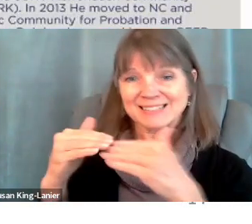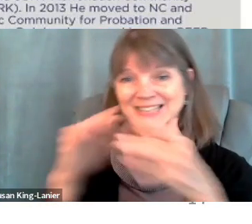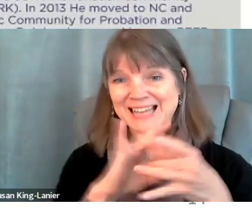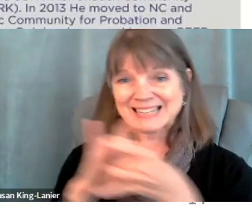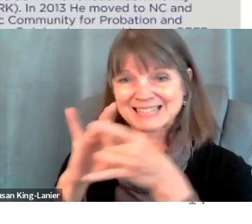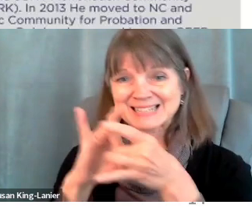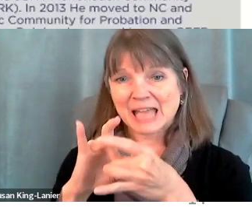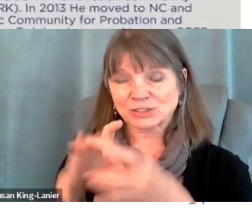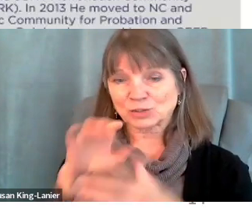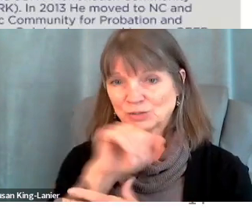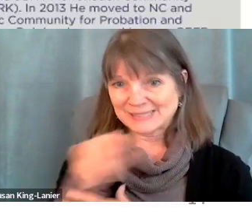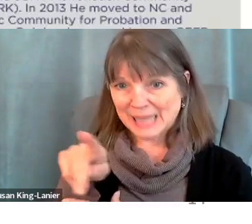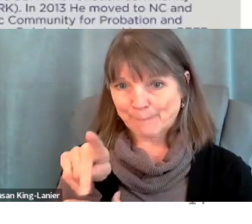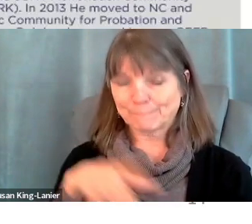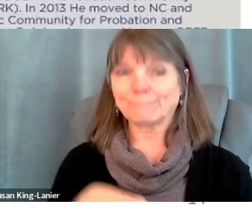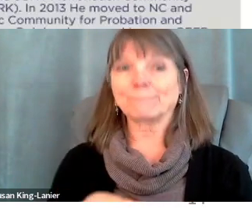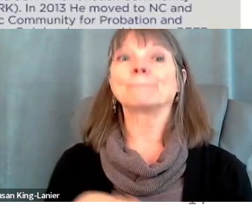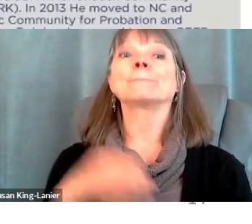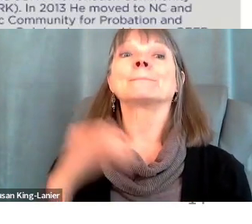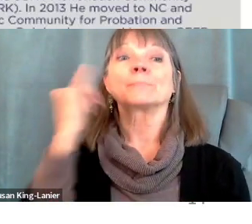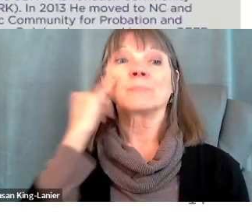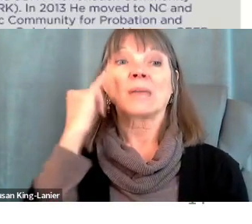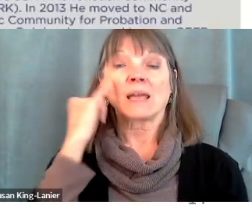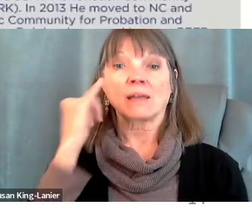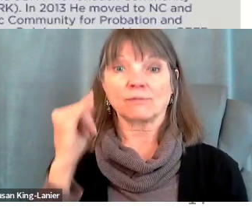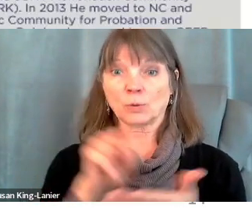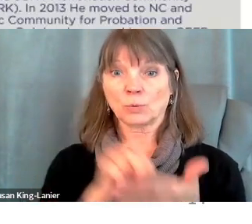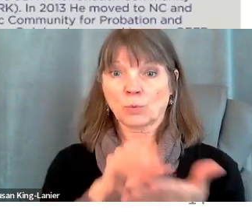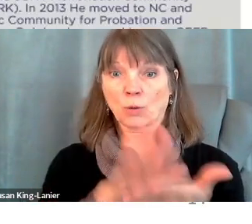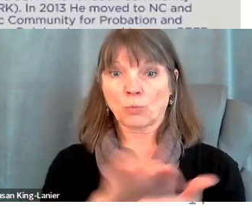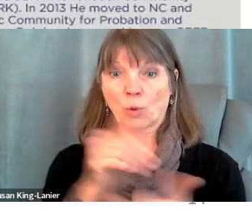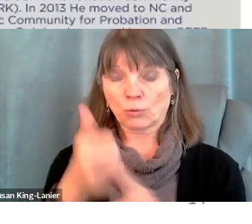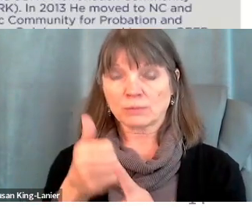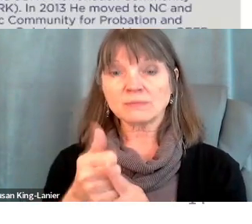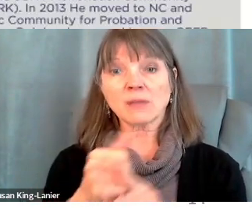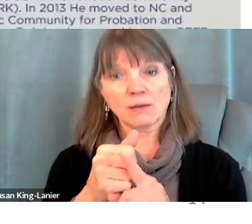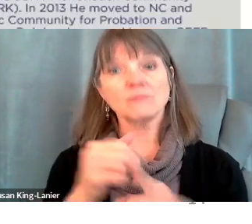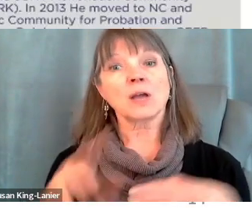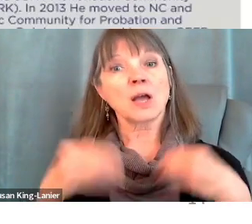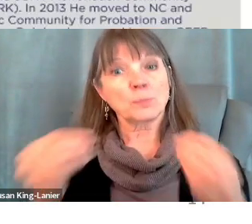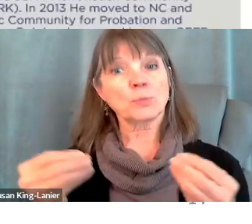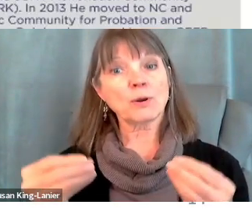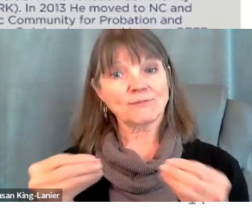Connections app. We would love that when you do enroll yourself and you'll provide your e-mail,